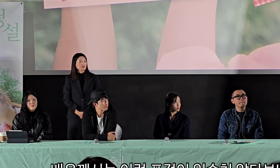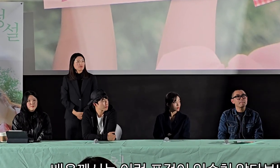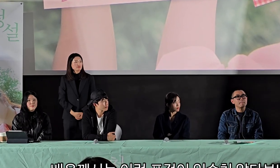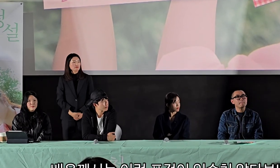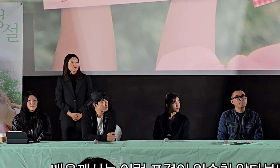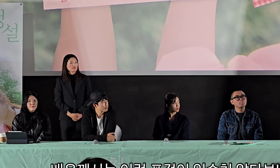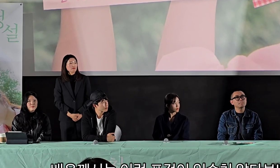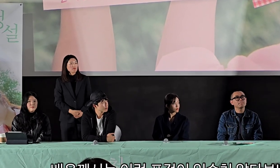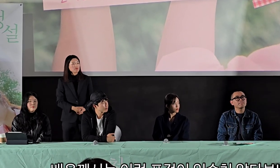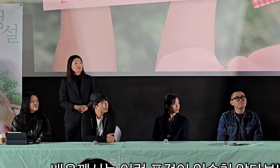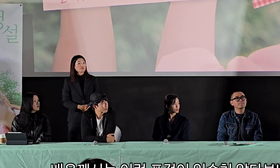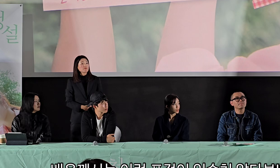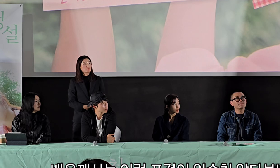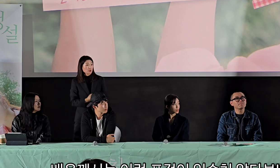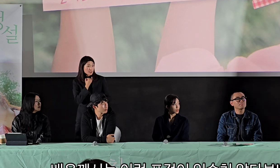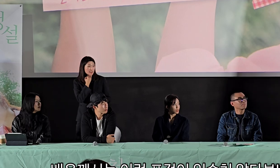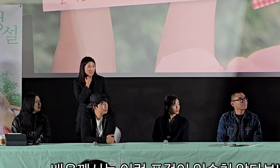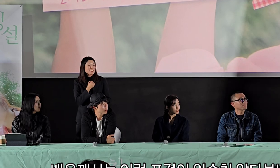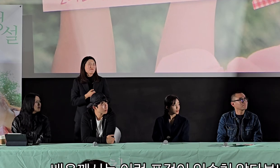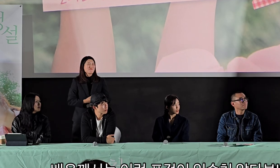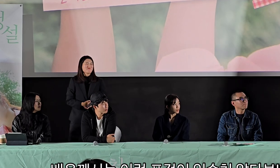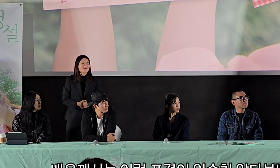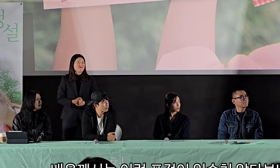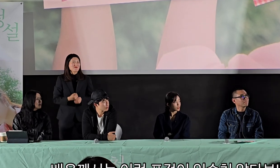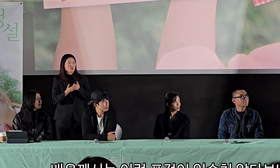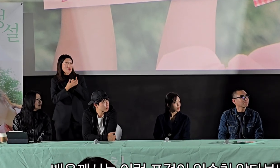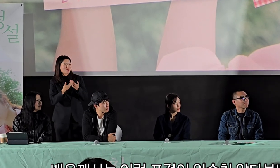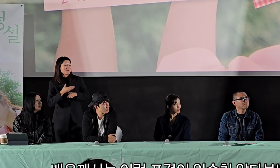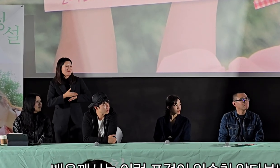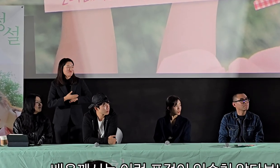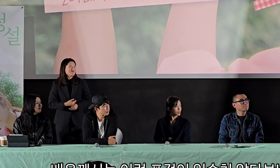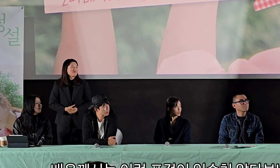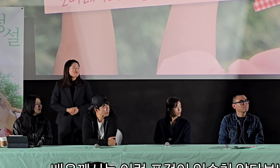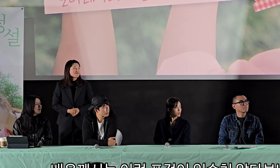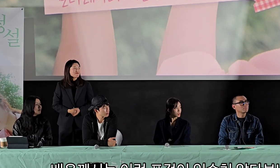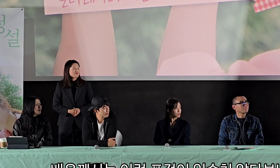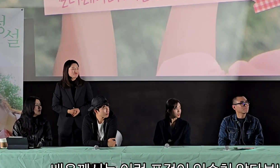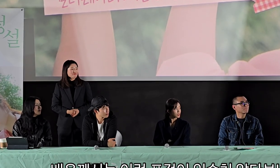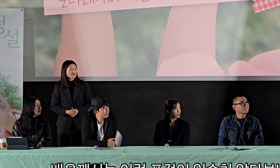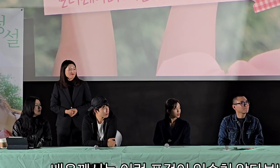conveying the content